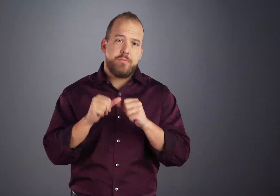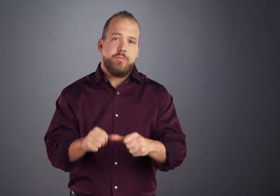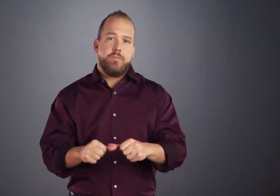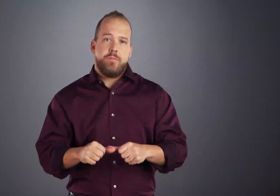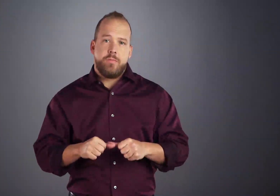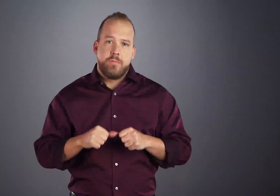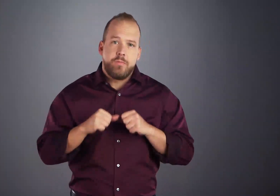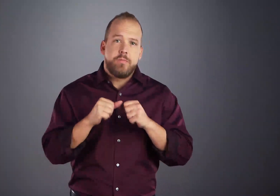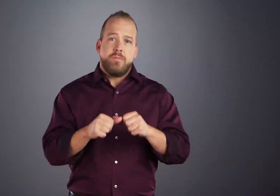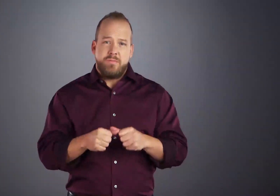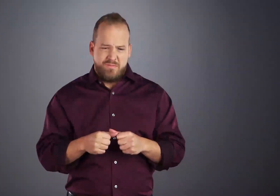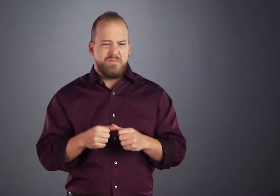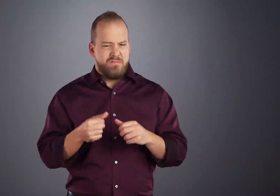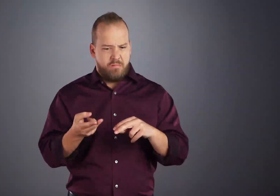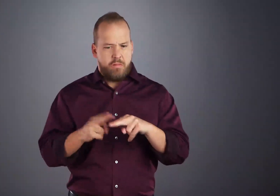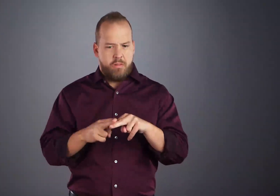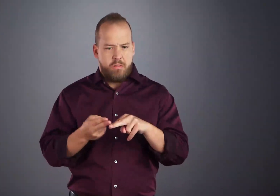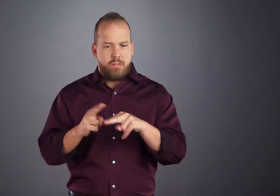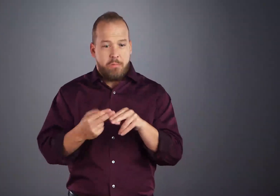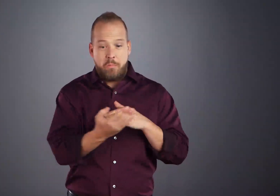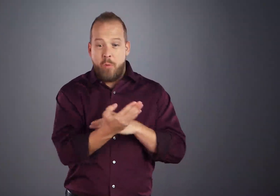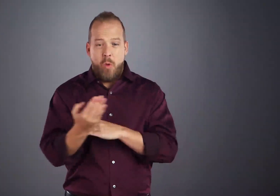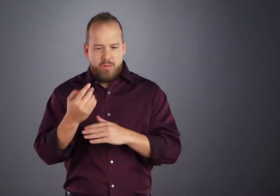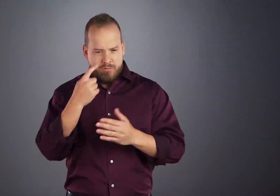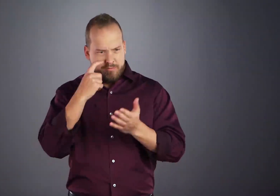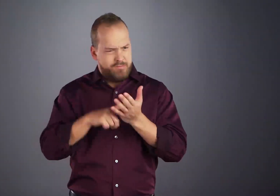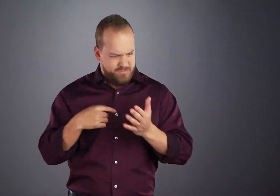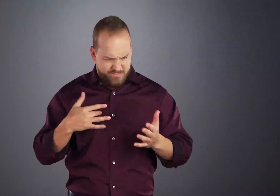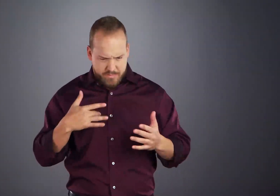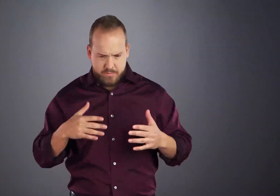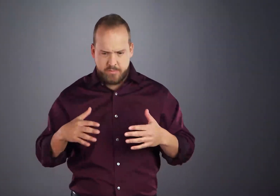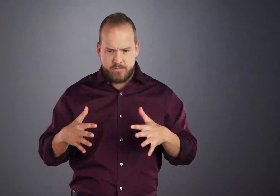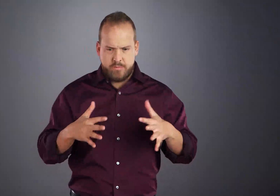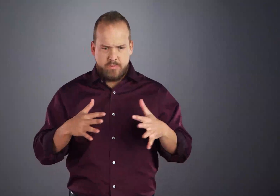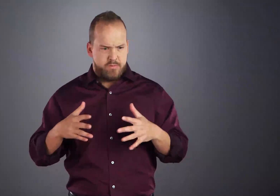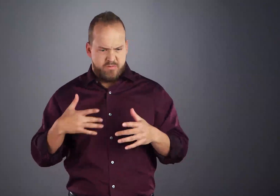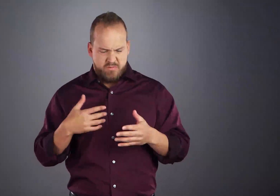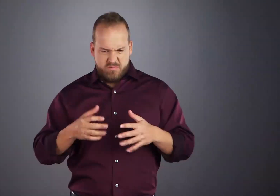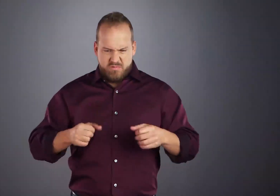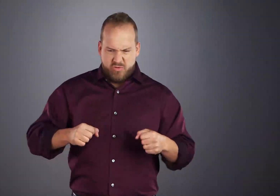A tumbler full of gin followed by half a dozen bottles of beer would be required